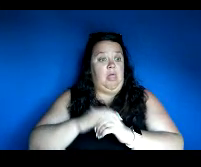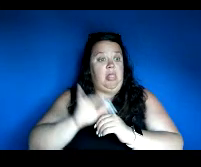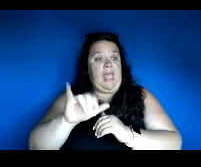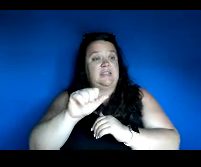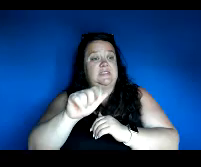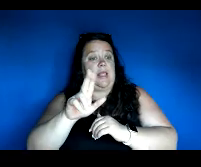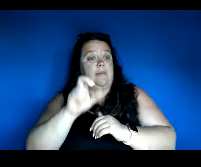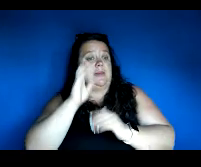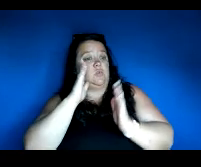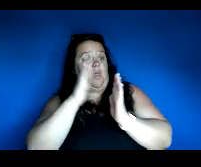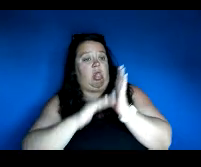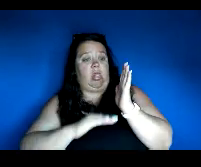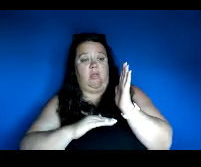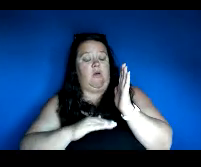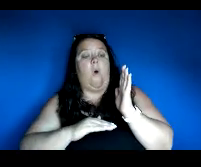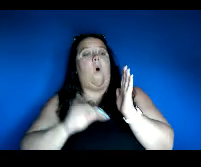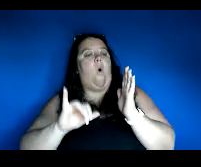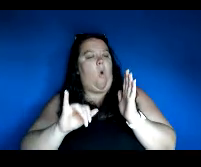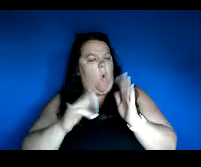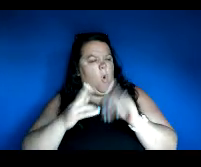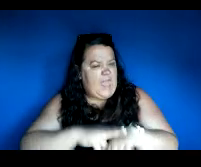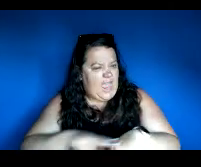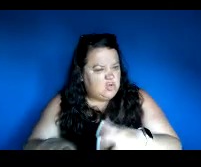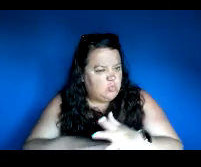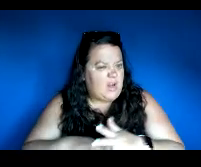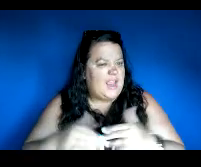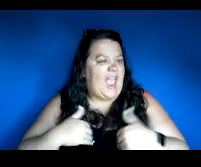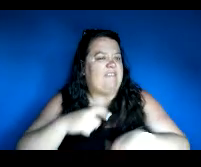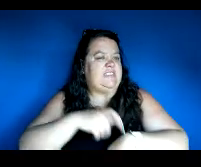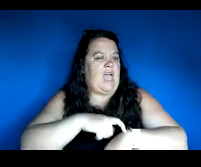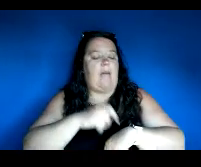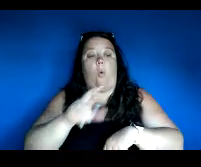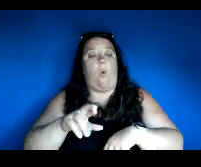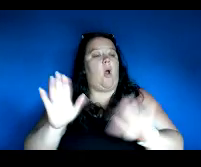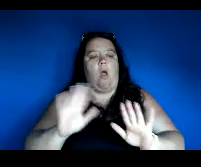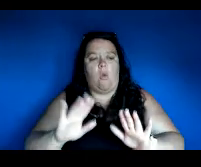Do students just take breaks as they need to? That information should be provided in the course syllabus.